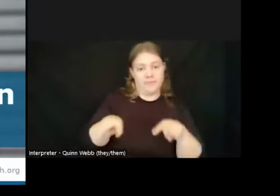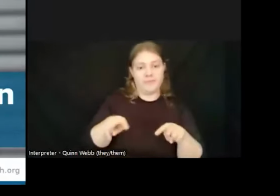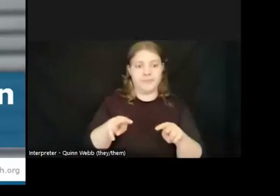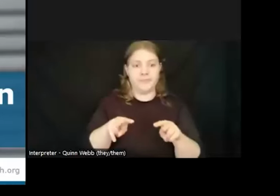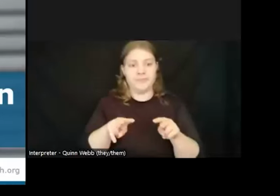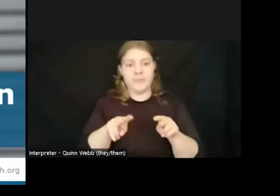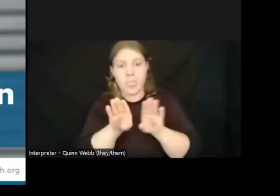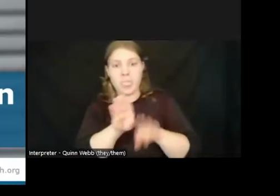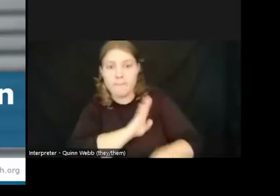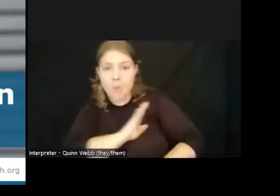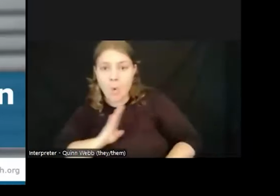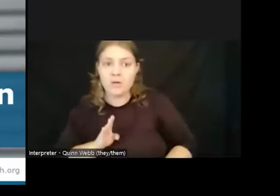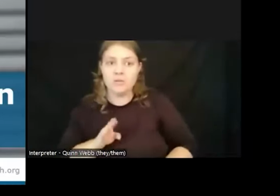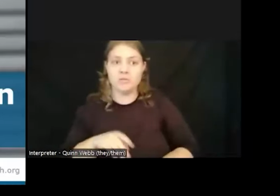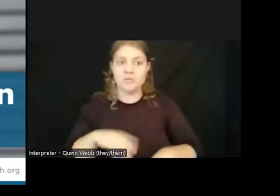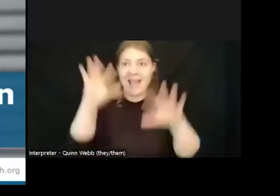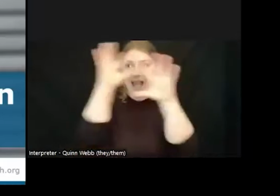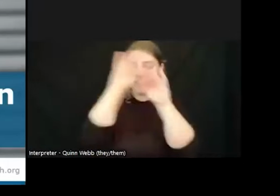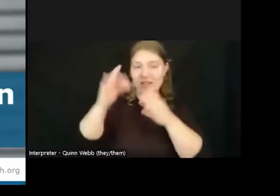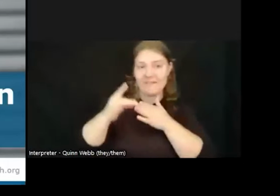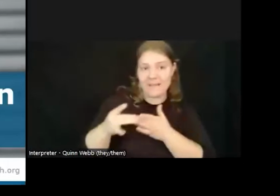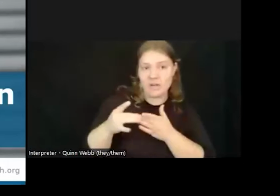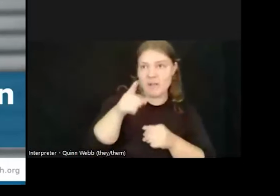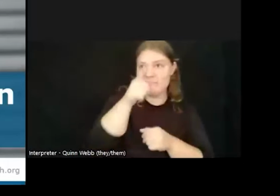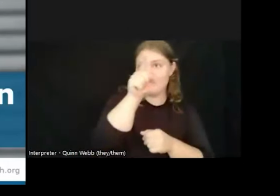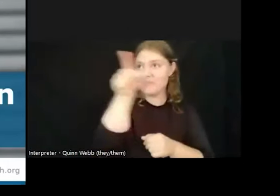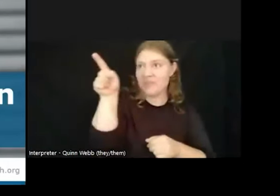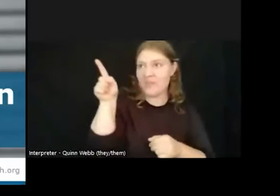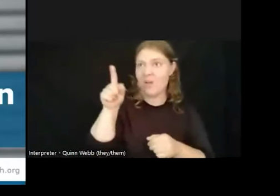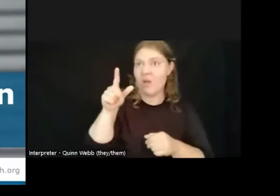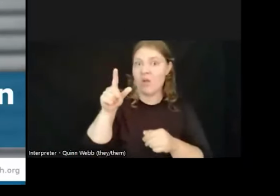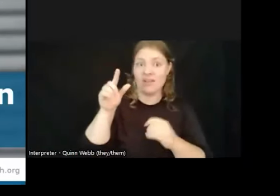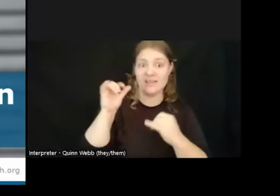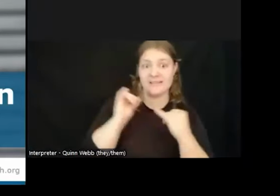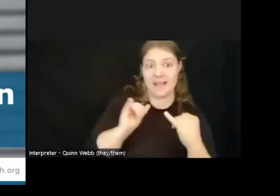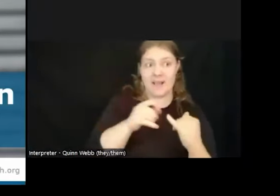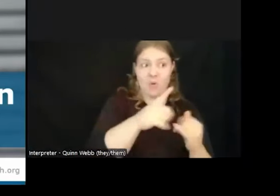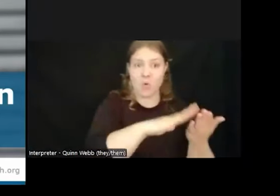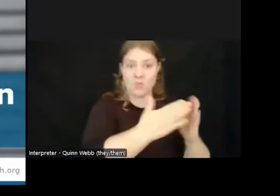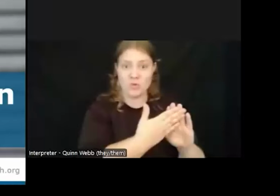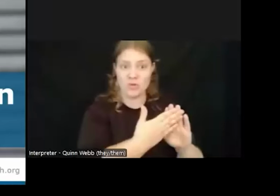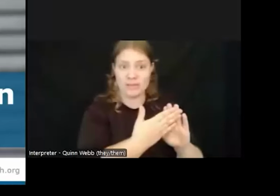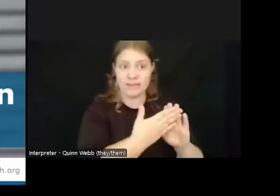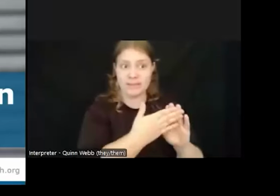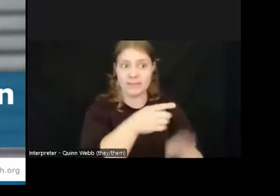executive leadership and if they don't reflect the communities that you serve you need to ask